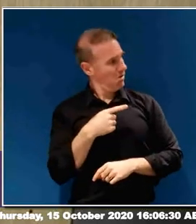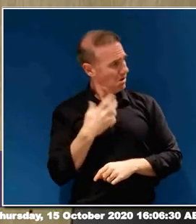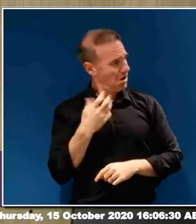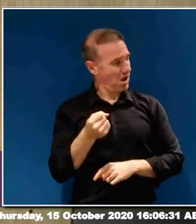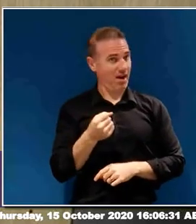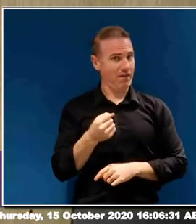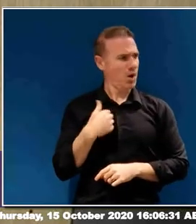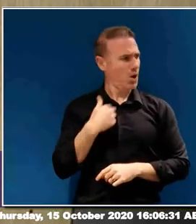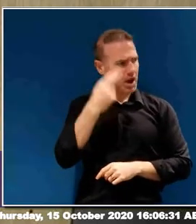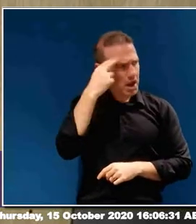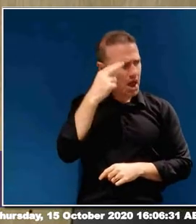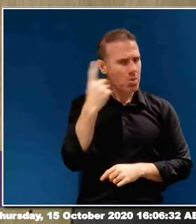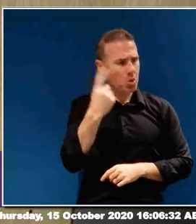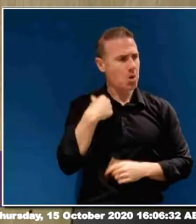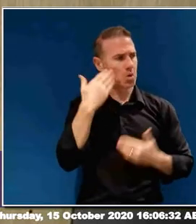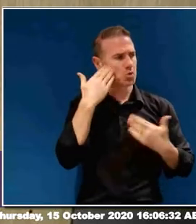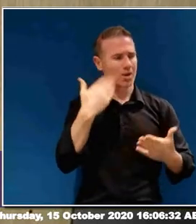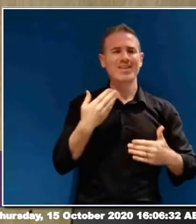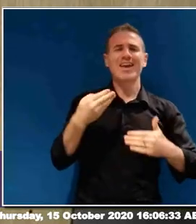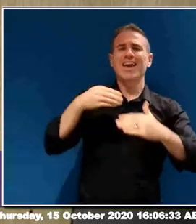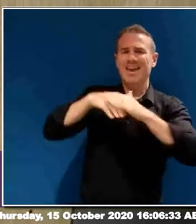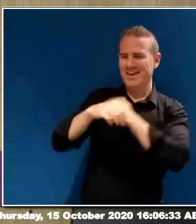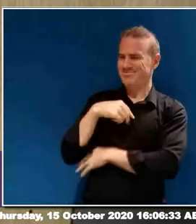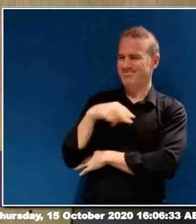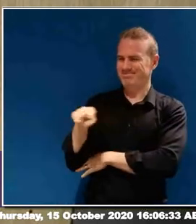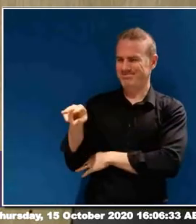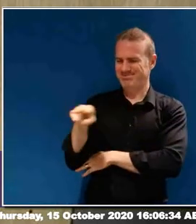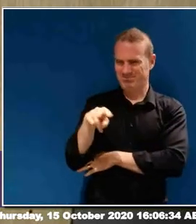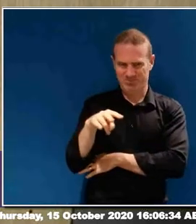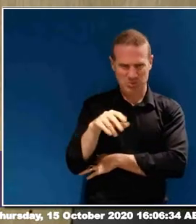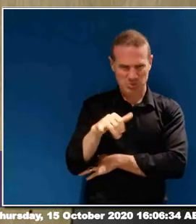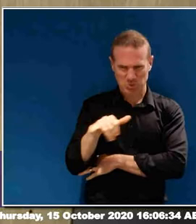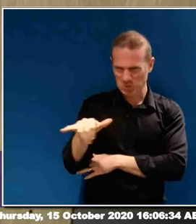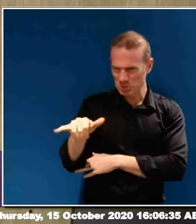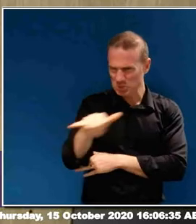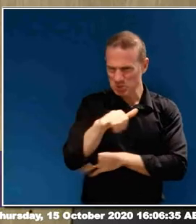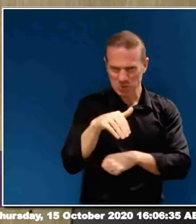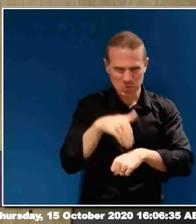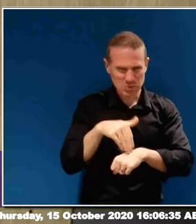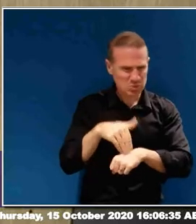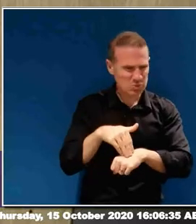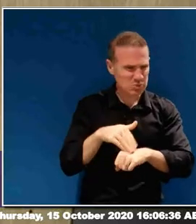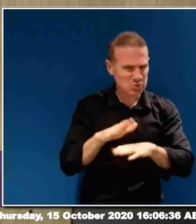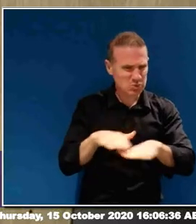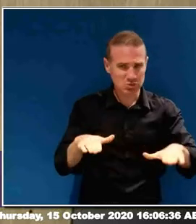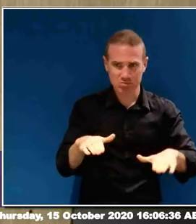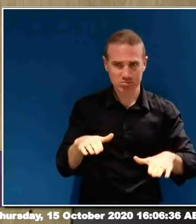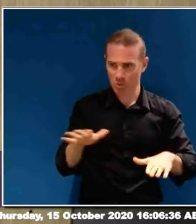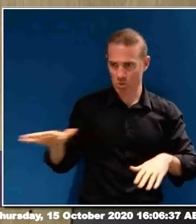She had this magic triangle and was very good at behaviourism, but she was lovely.